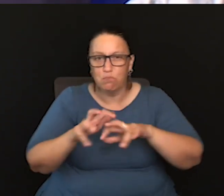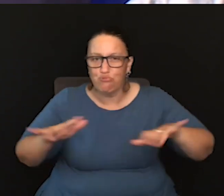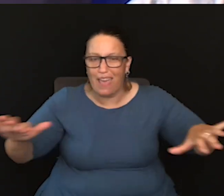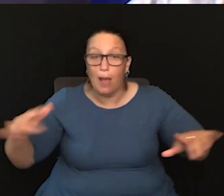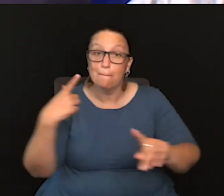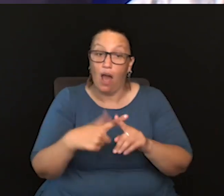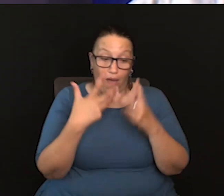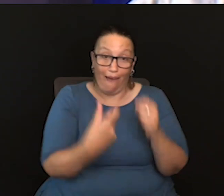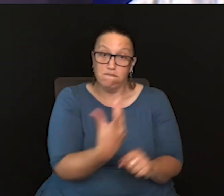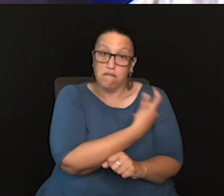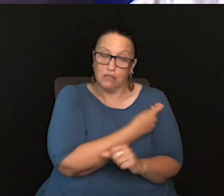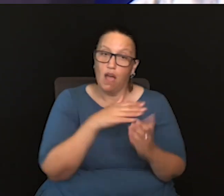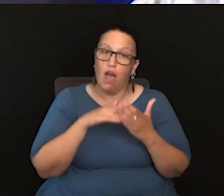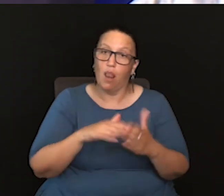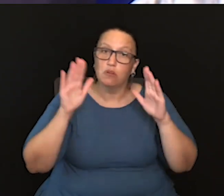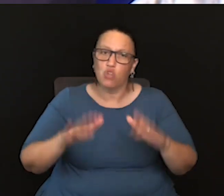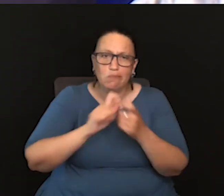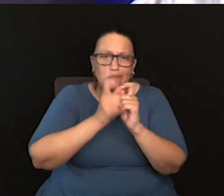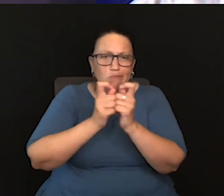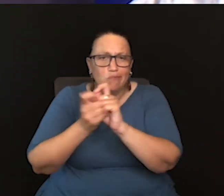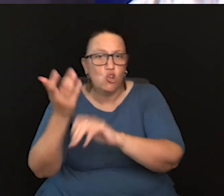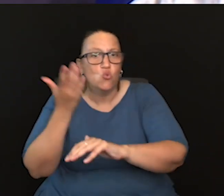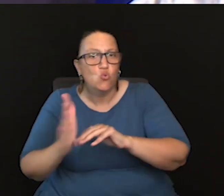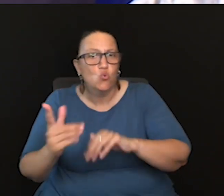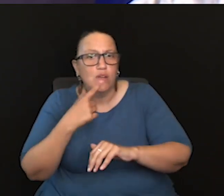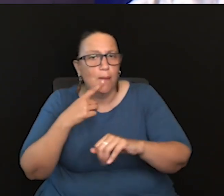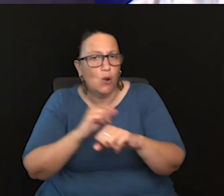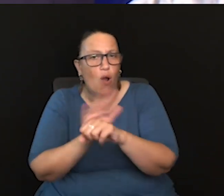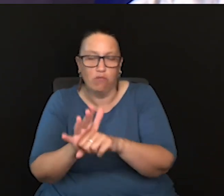So, I urge you, if you or your loved ones are now eligible for the booster,